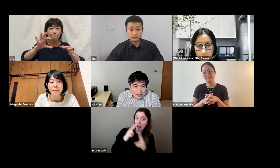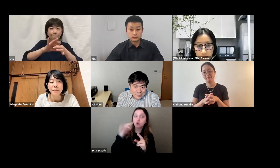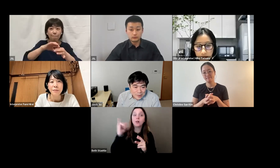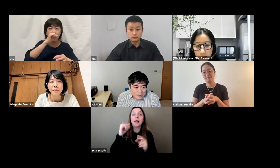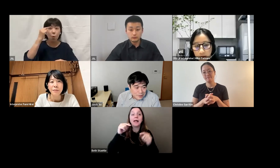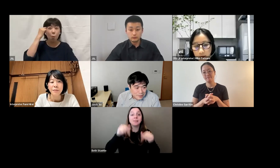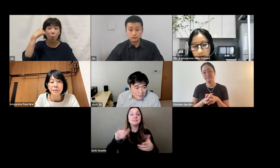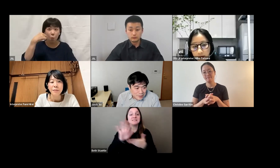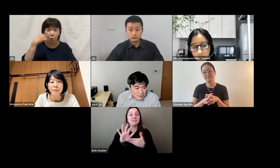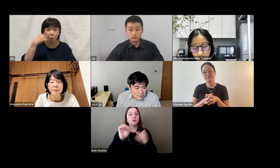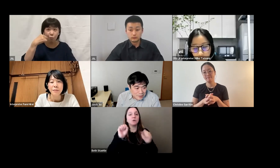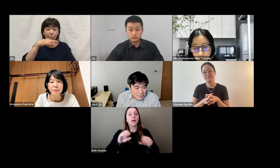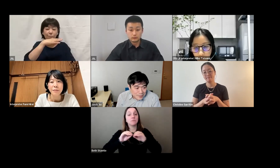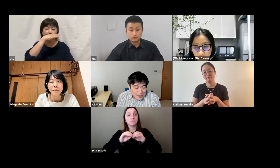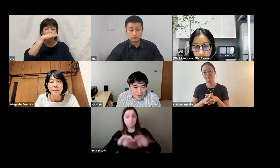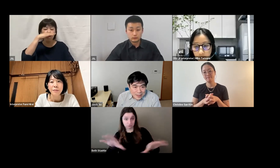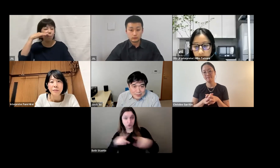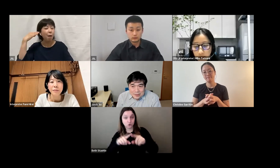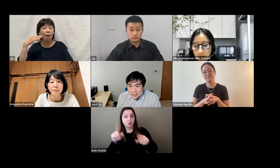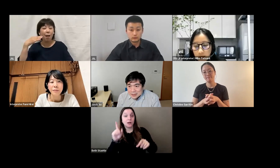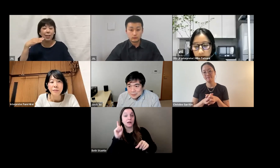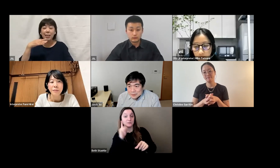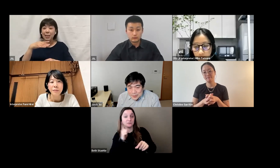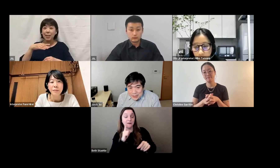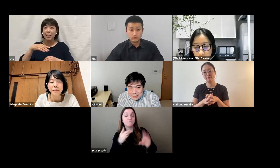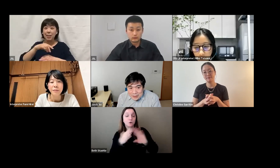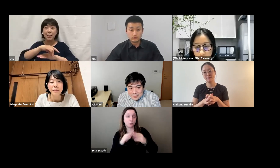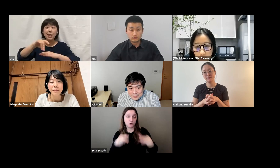to people who want to understand the movement.